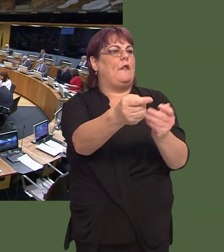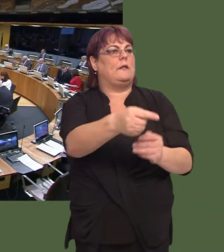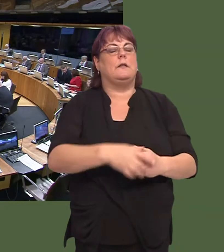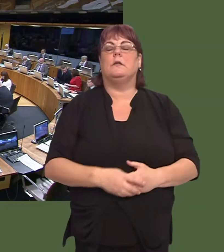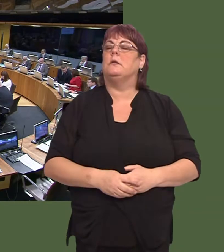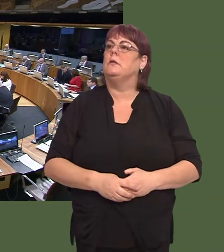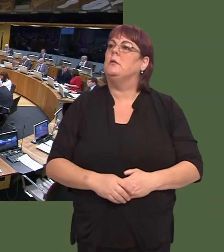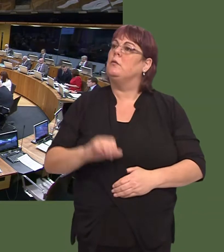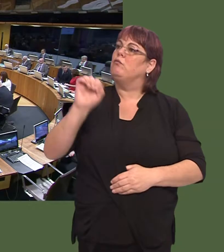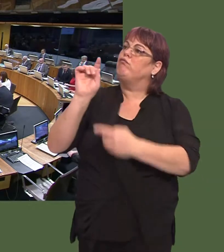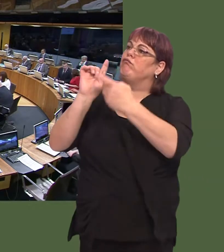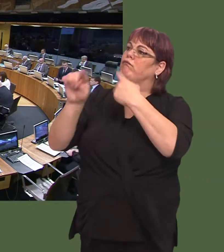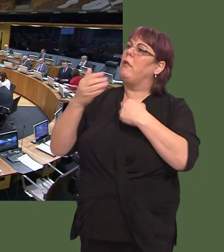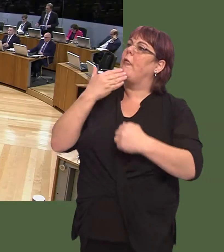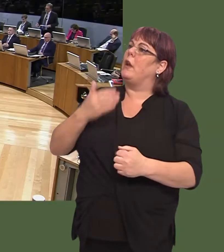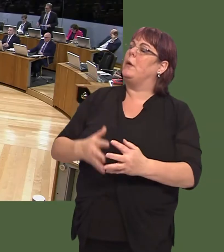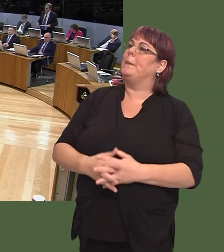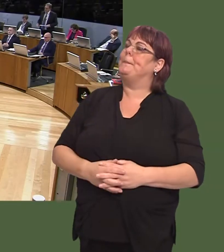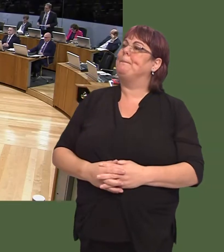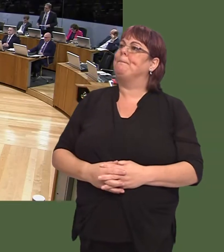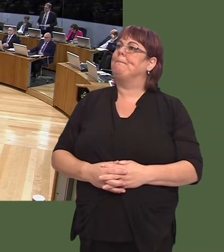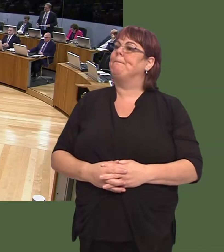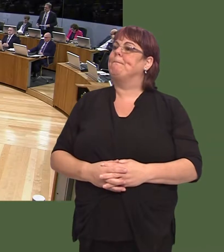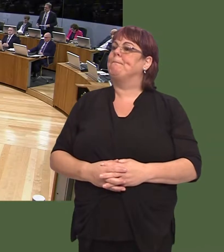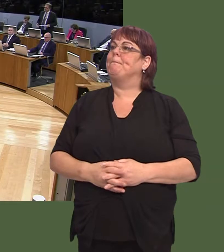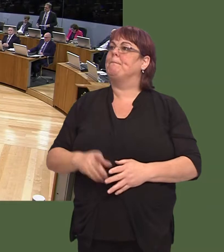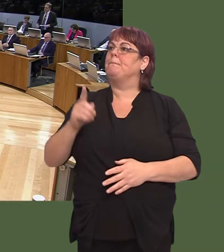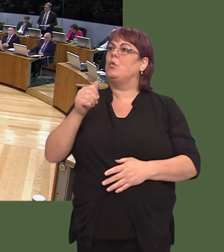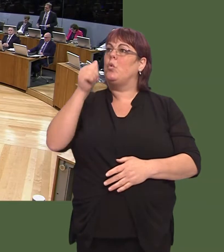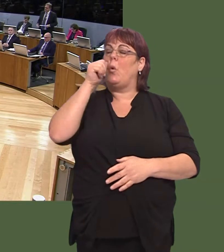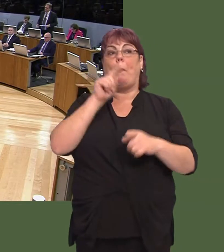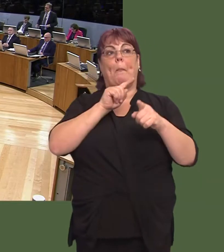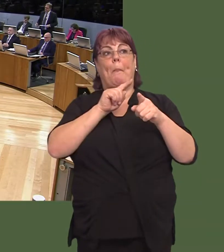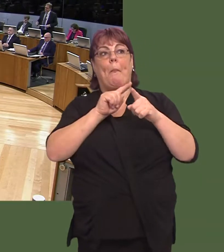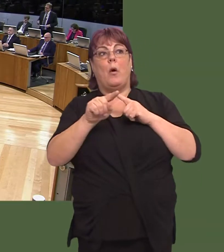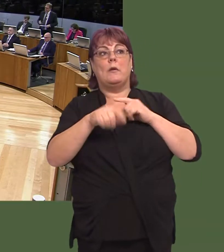As you are probably aware, the majority of end-of-life care in Wales is provided by Walesís